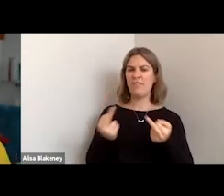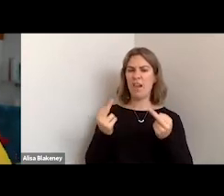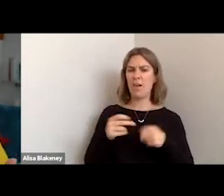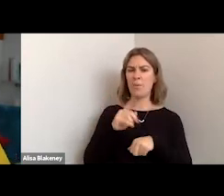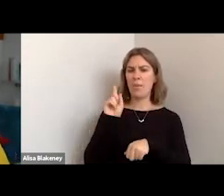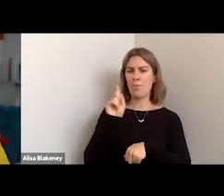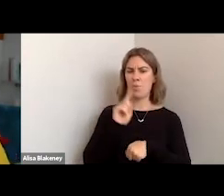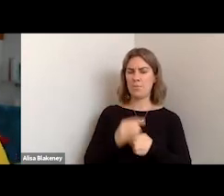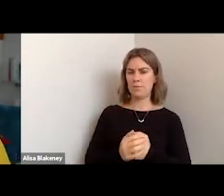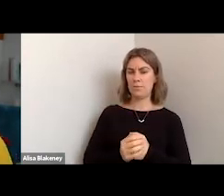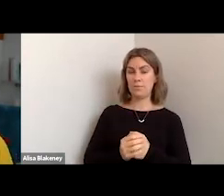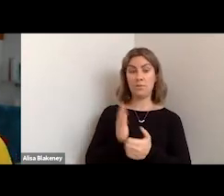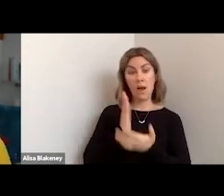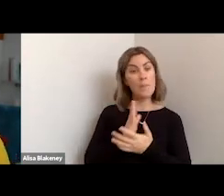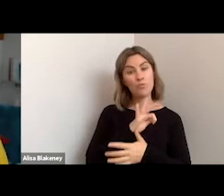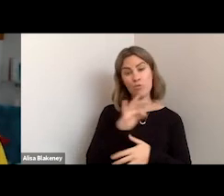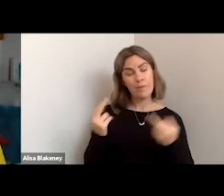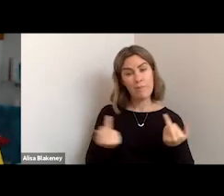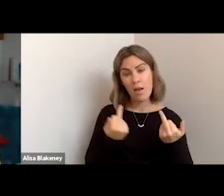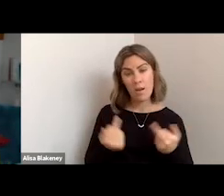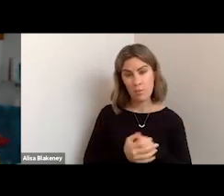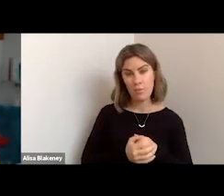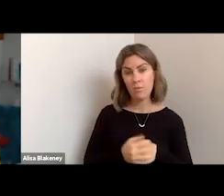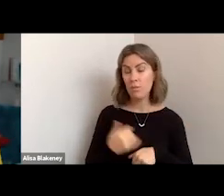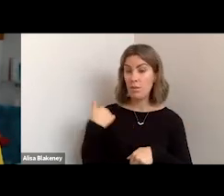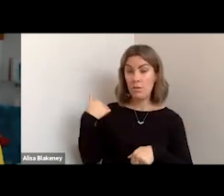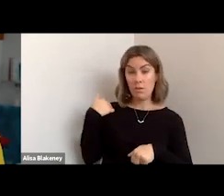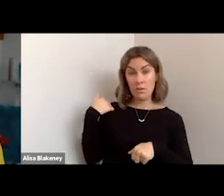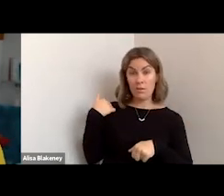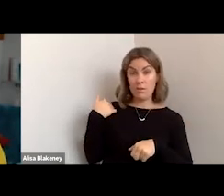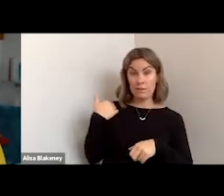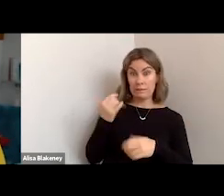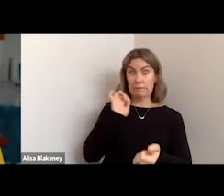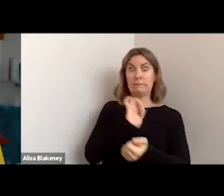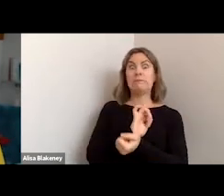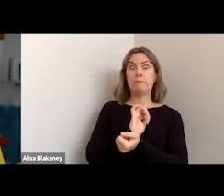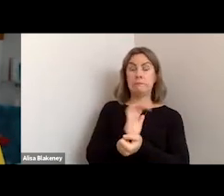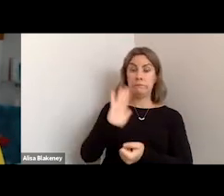So having been caught out, with clients, you can only do 500